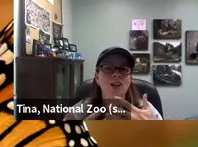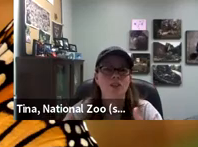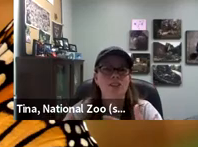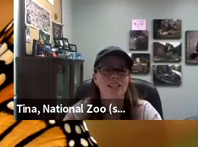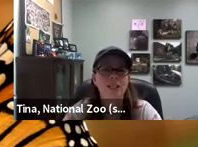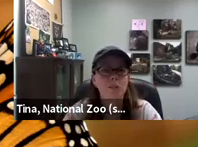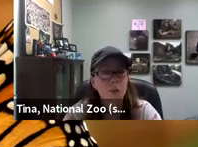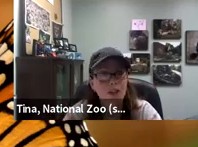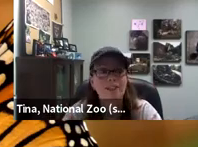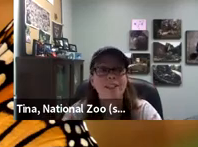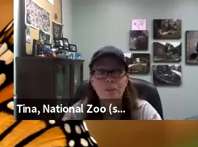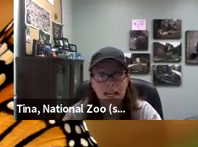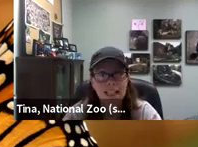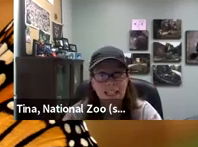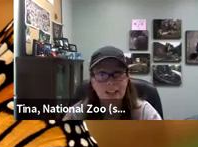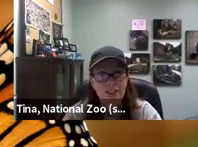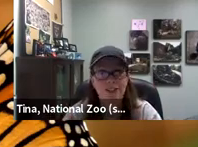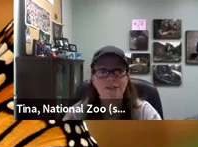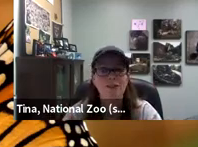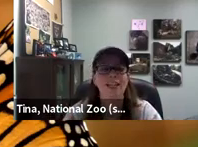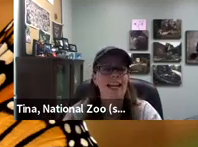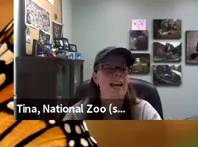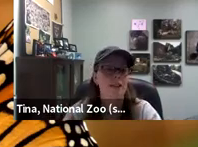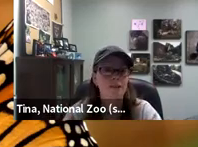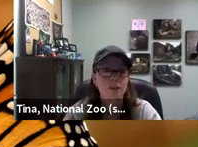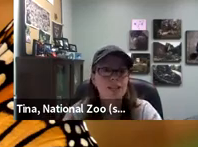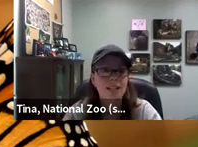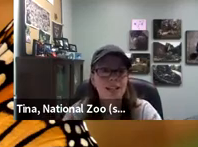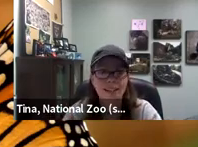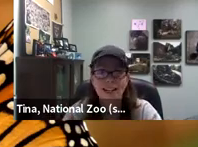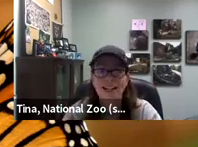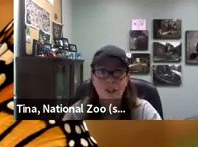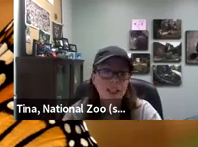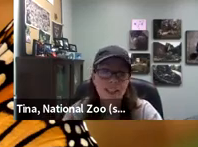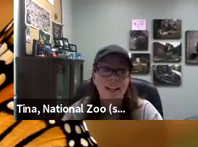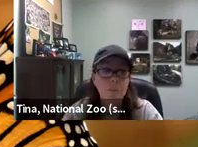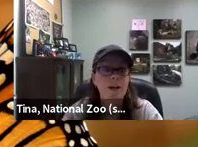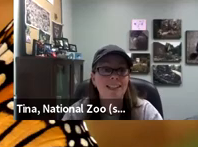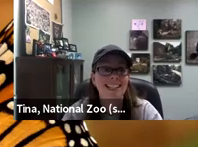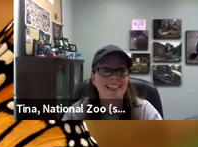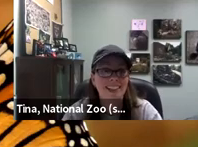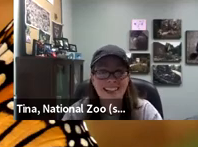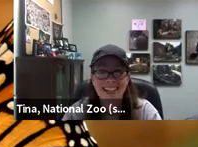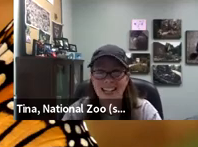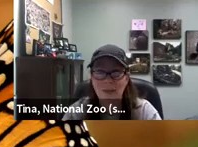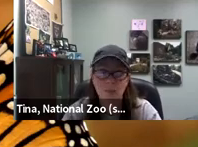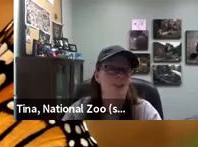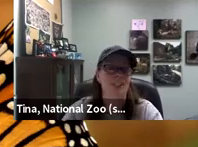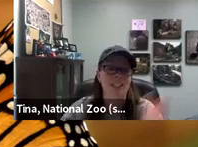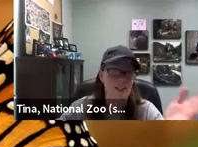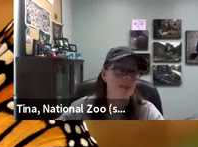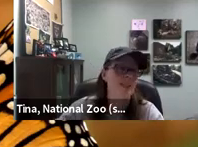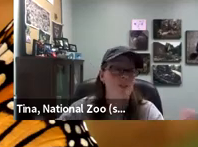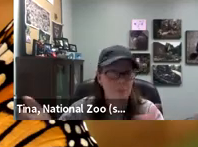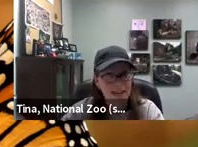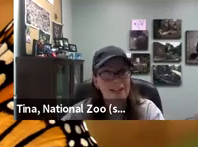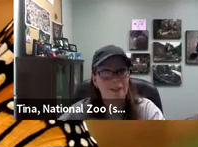overstate the importance of pollinators. You know, if you like having food to eat, you need to thank a pollinator. Whether